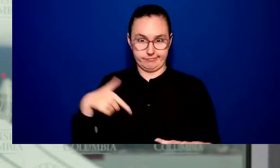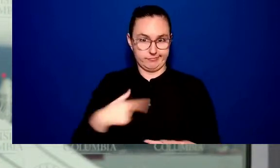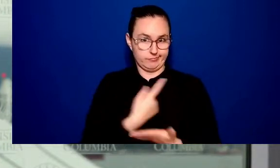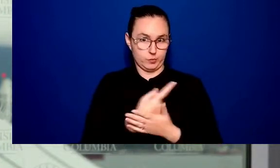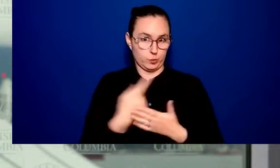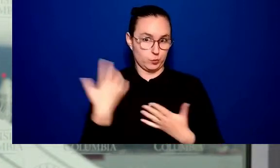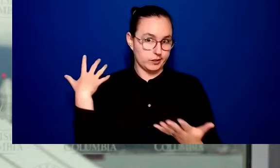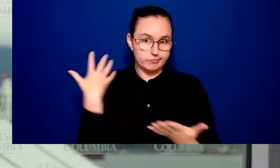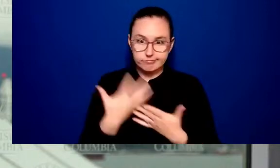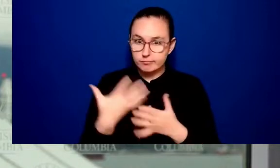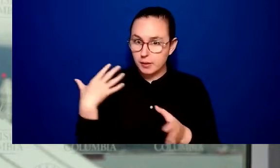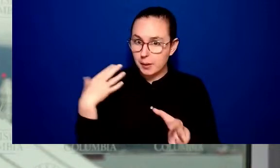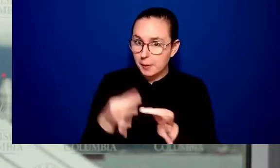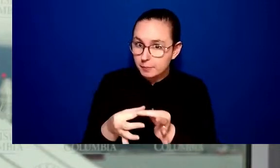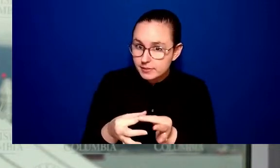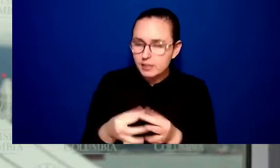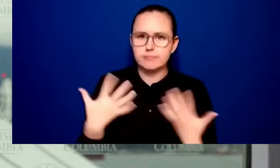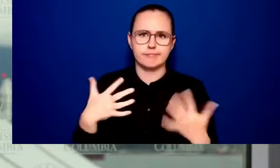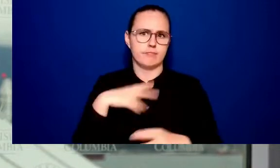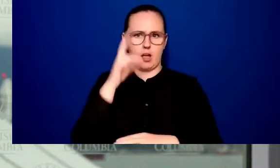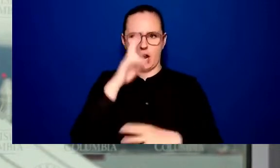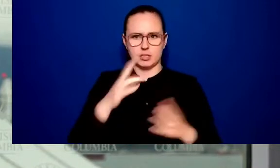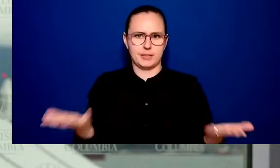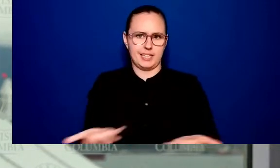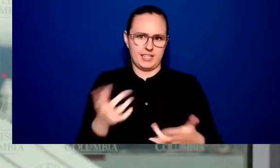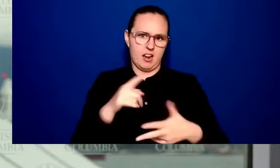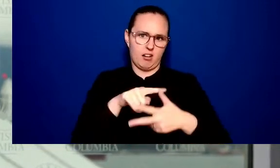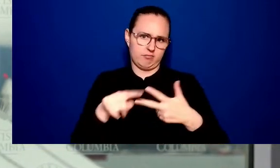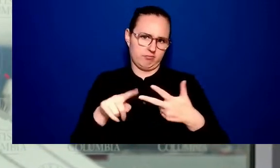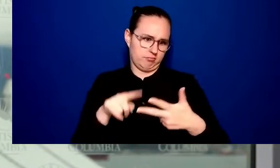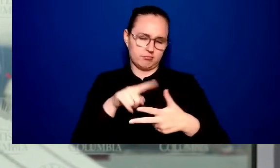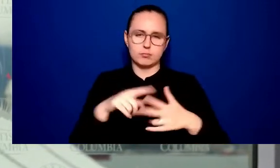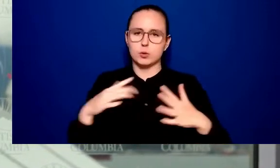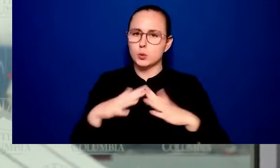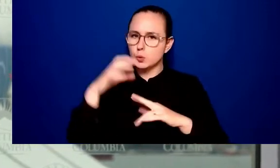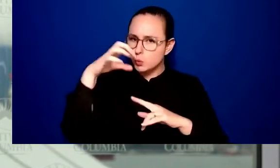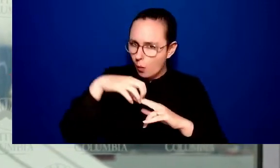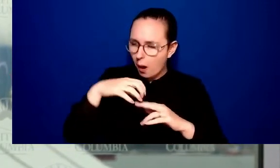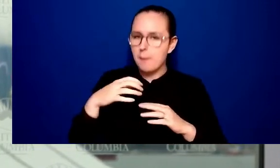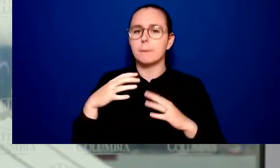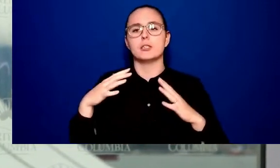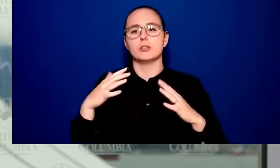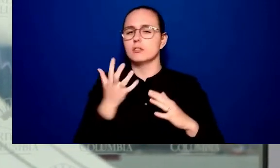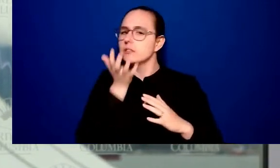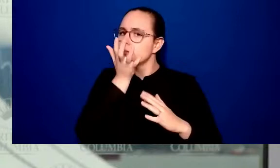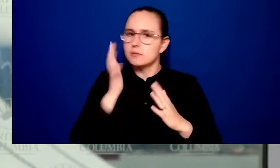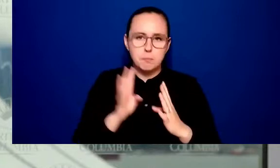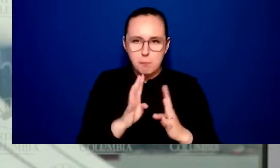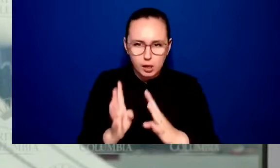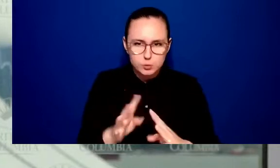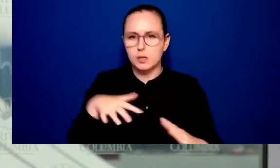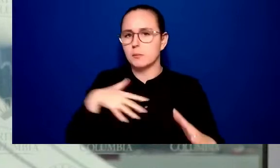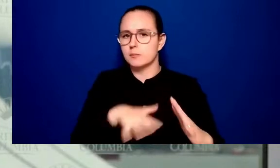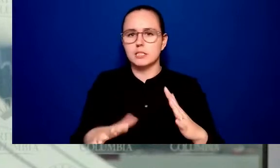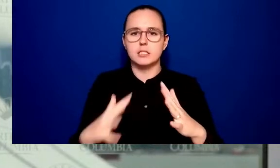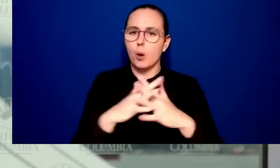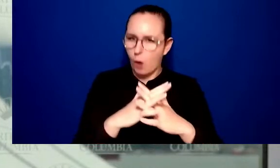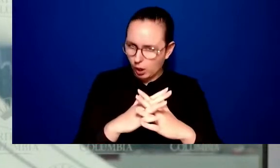of the Squamish of the Slave tooth. First Nations. We'll have our reporter written report for the weekend case